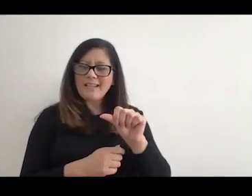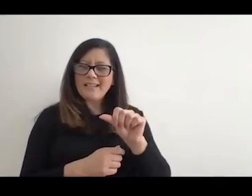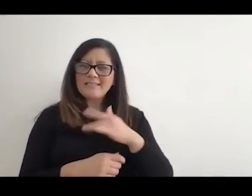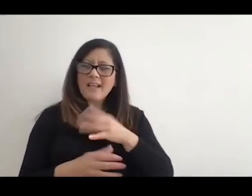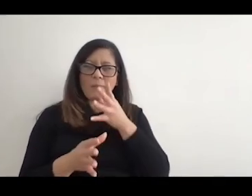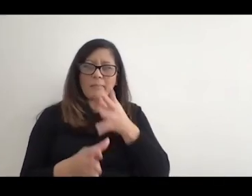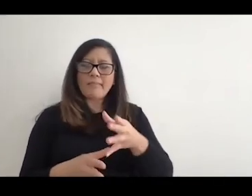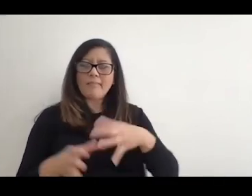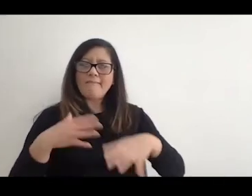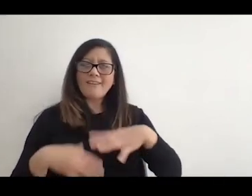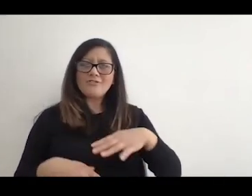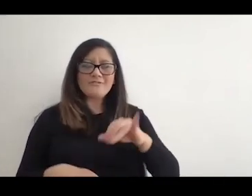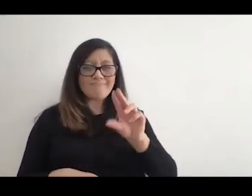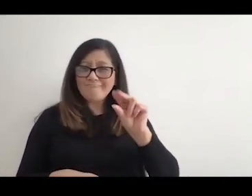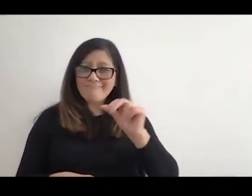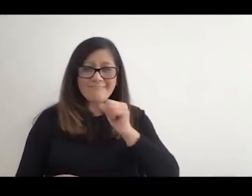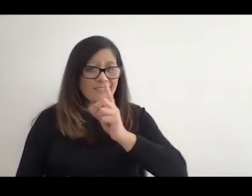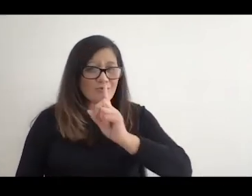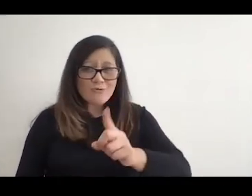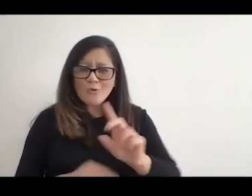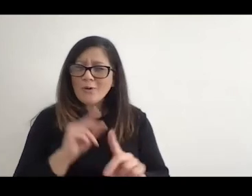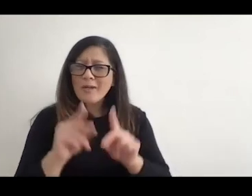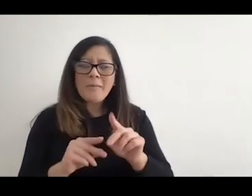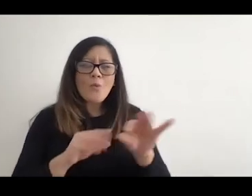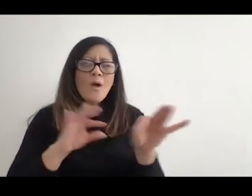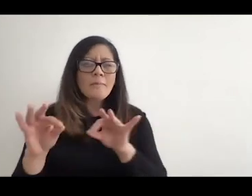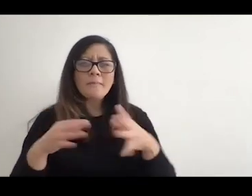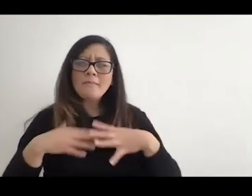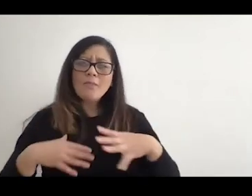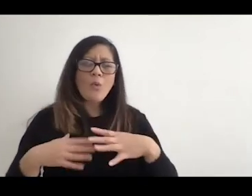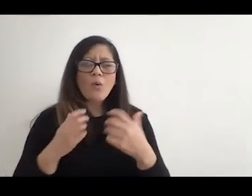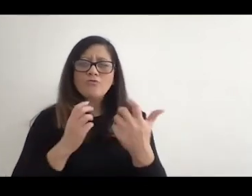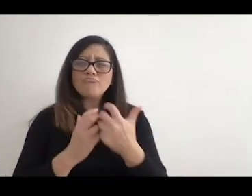You know, people want to wear clothes they love and they feel good in. you know,